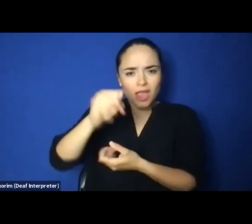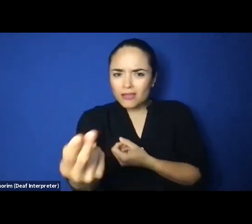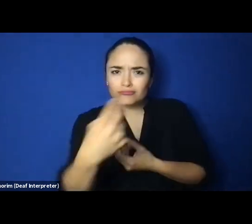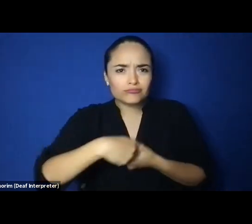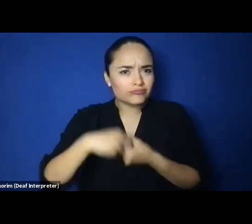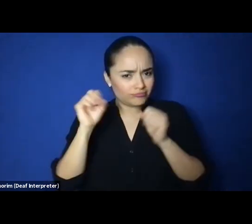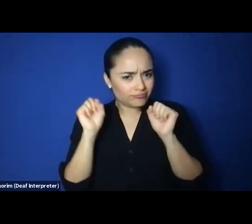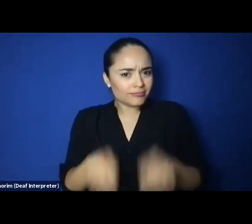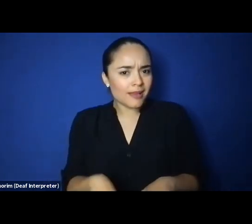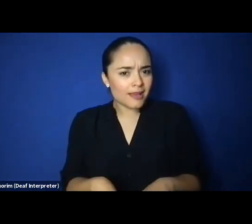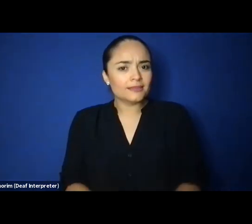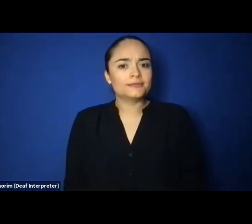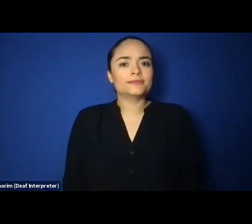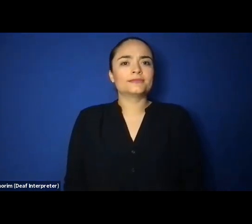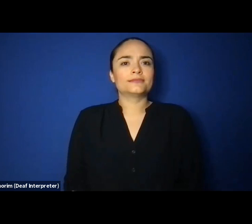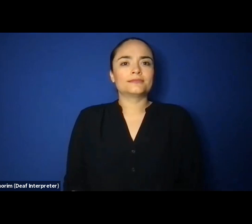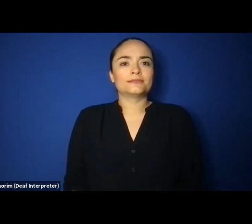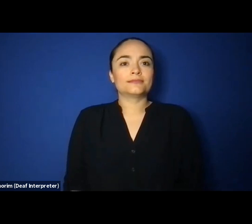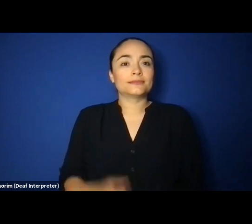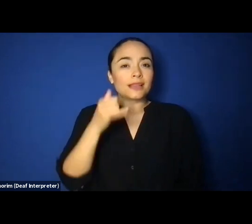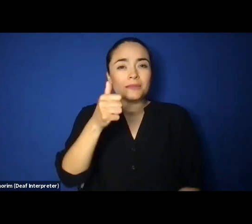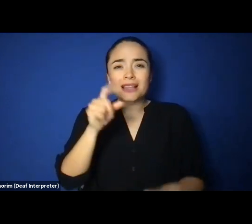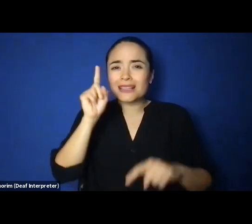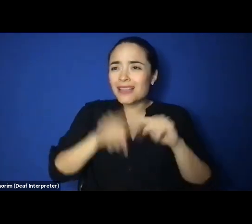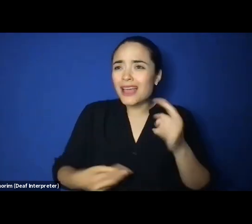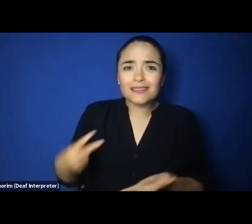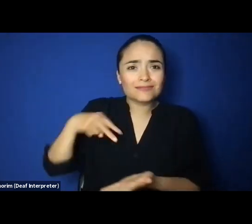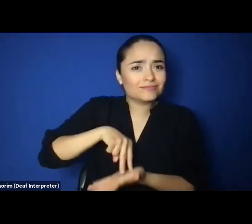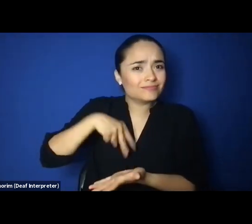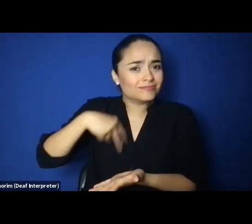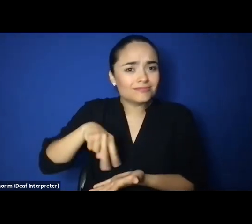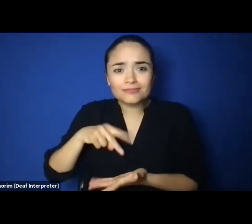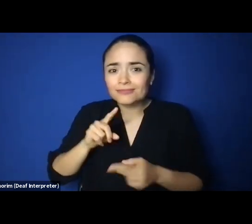to jump up and dance with us -- look at that, we still have some people who are able to join us,